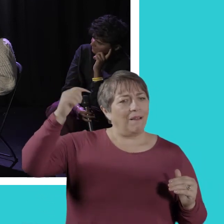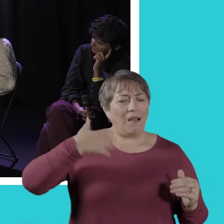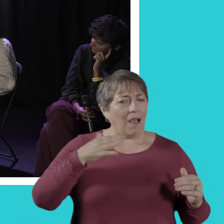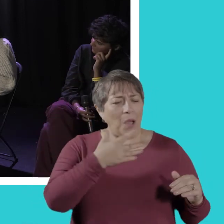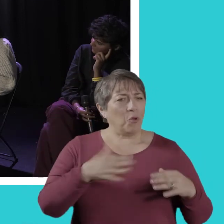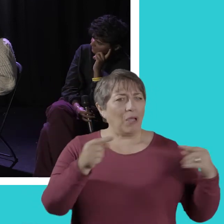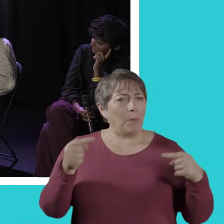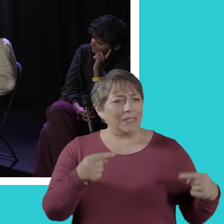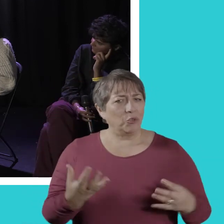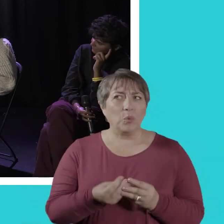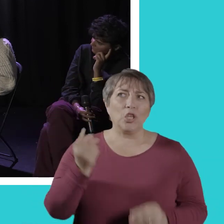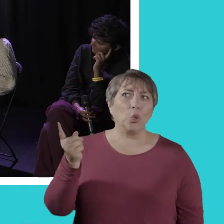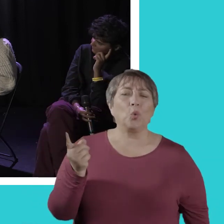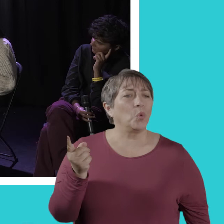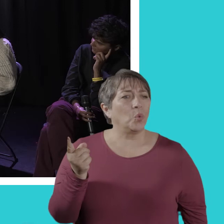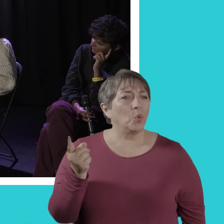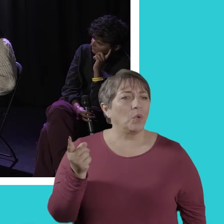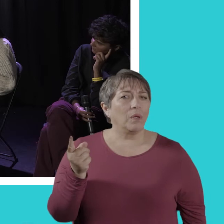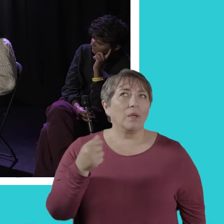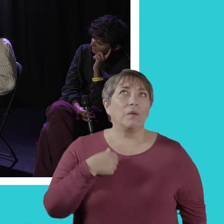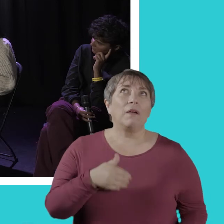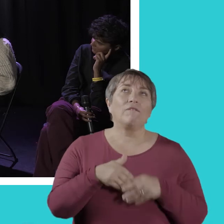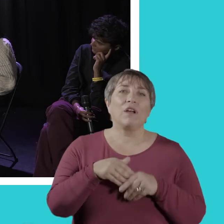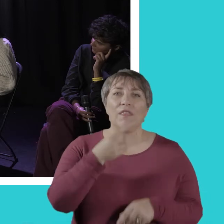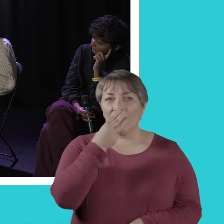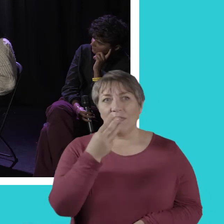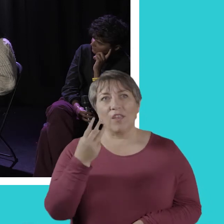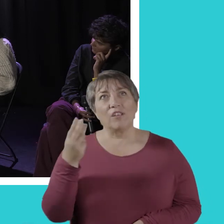I think even my one of my friends who's he's at 33 right now he used to mentor me actually but now